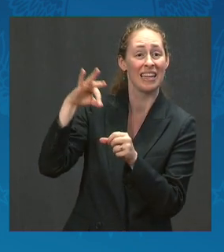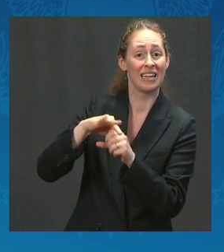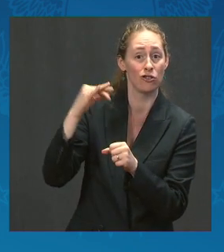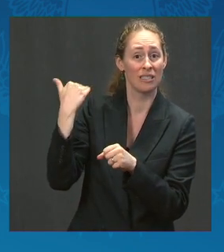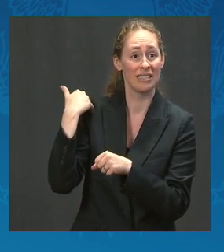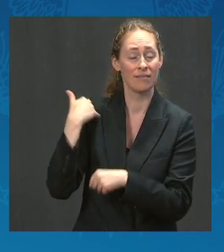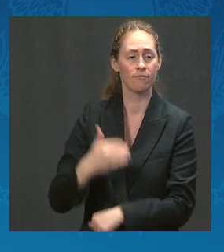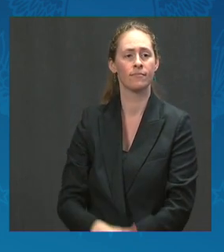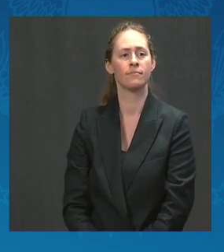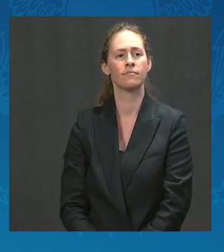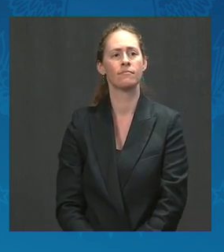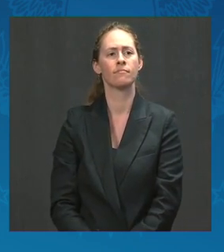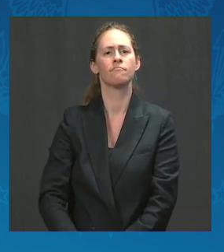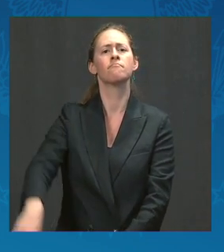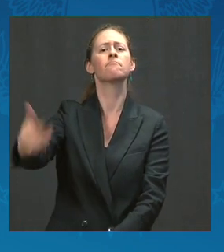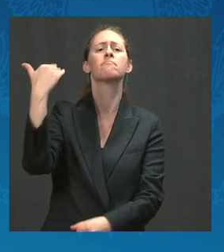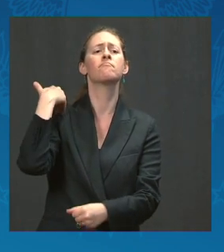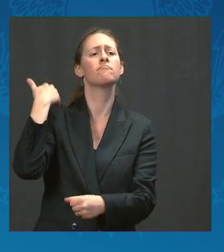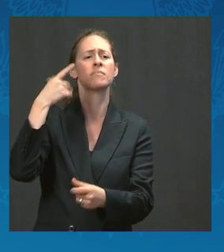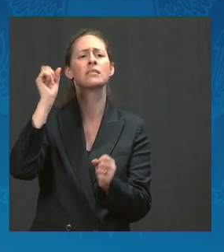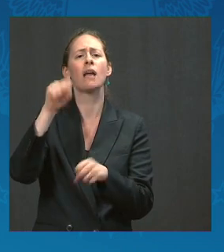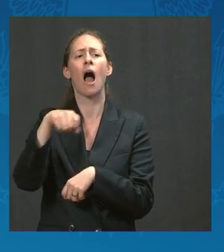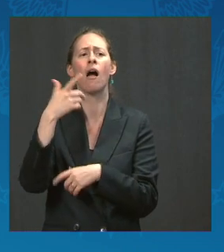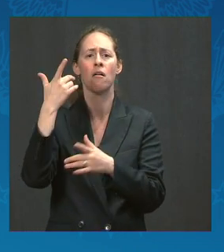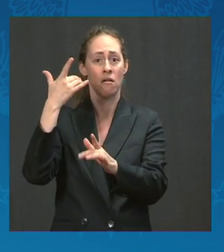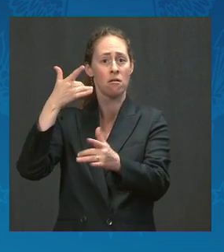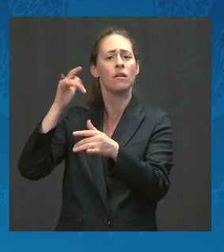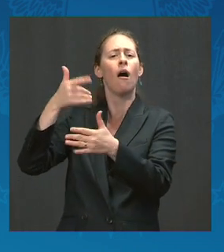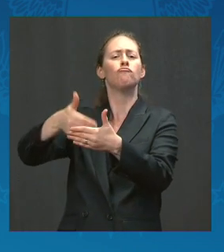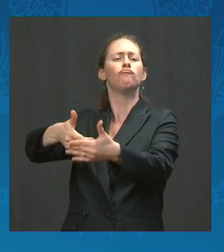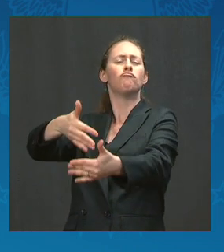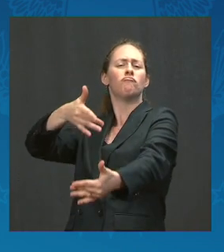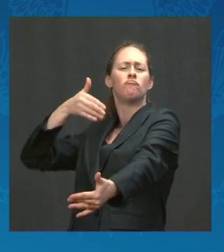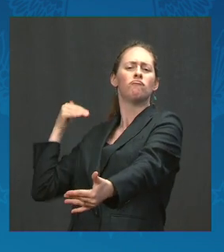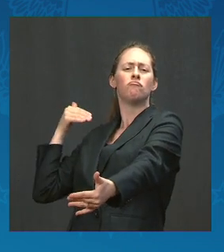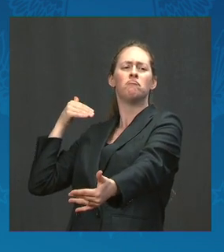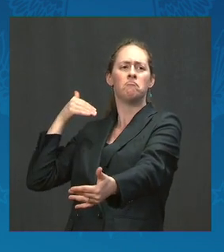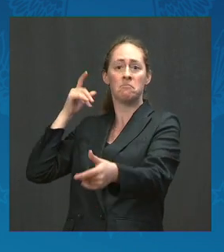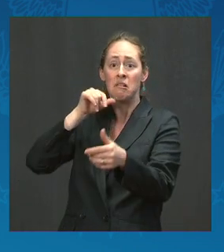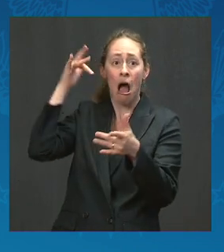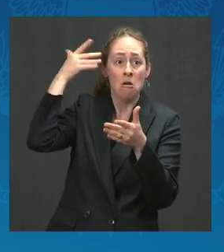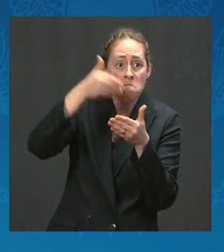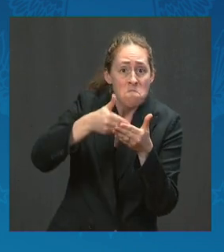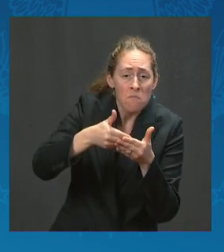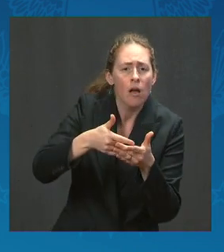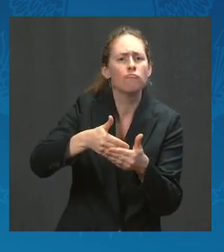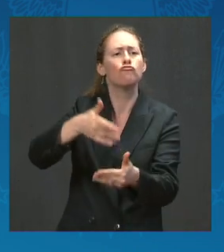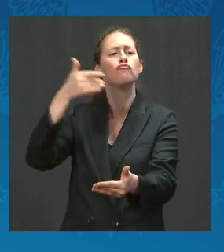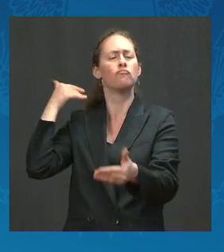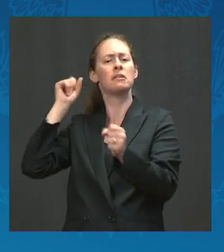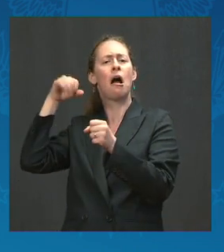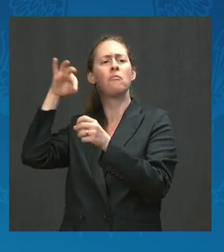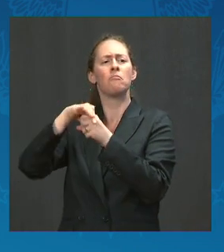before election day so they can make a plan to vote. With all of the burdens and the demands of life,